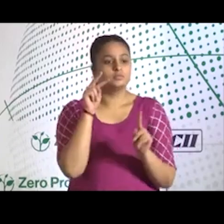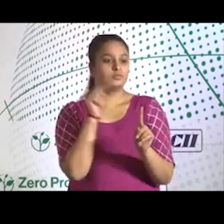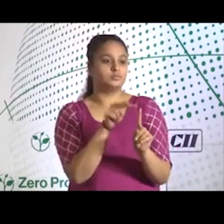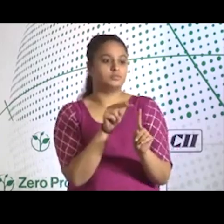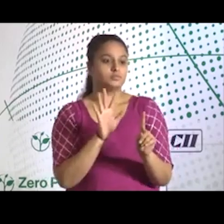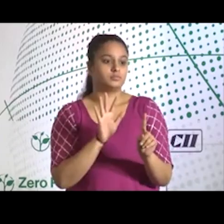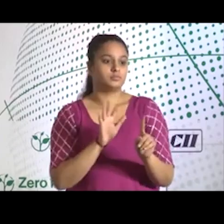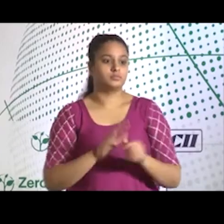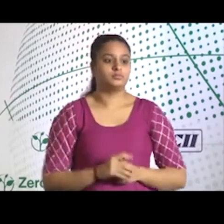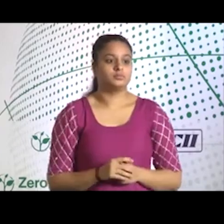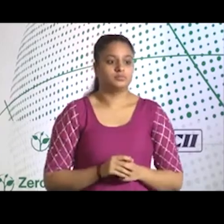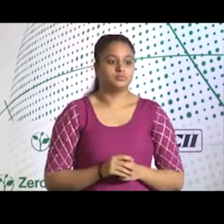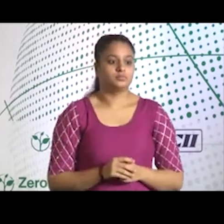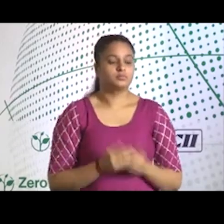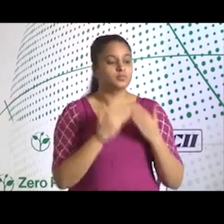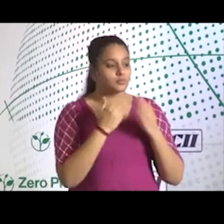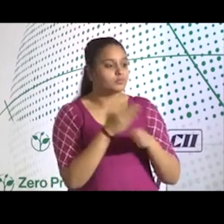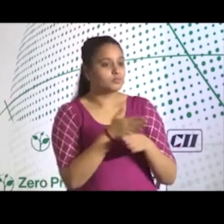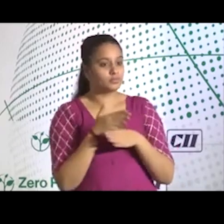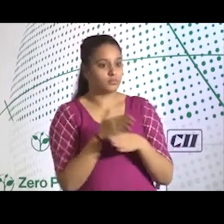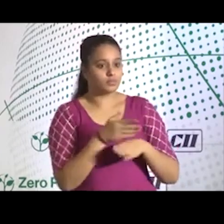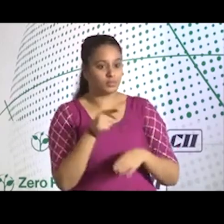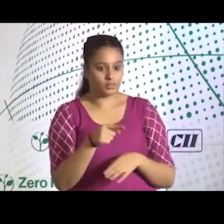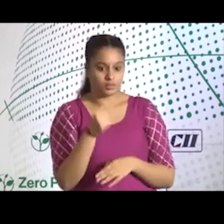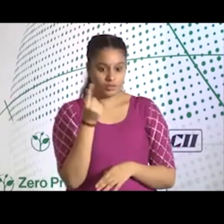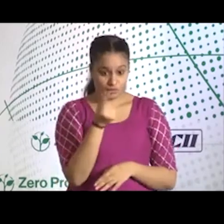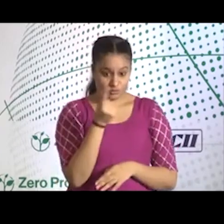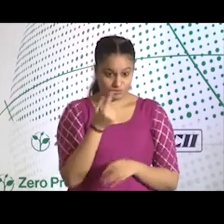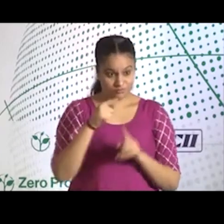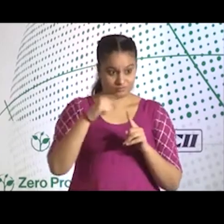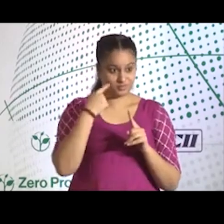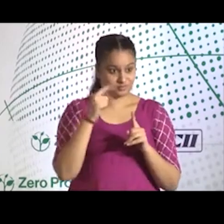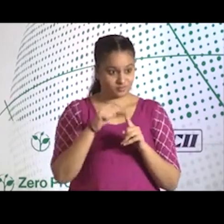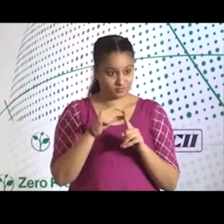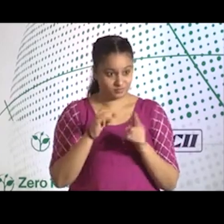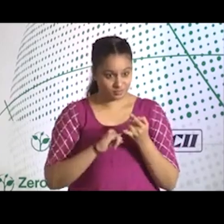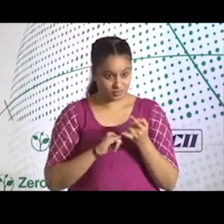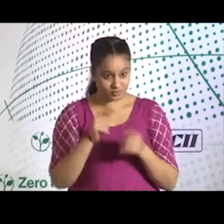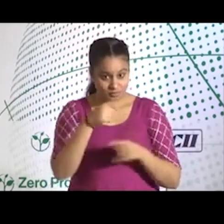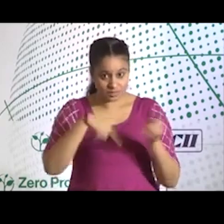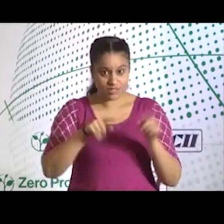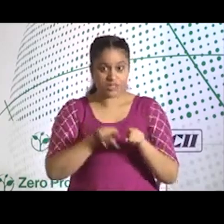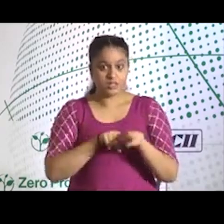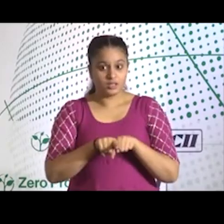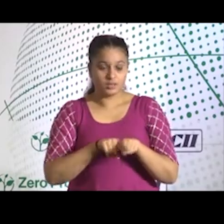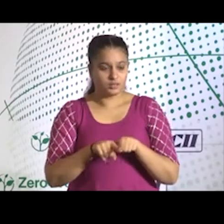Thanks for sharing that, Ajit. And I think useful tips. In fact, I'm going back to the example that Shilpa said,